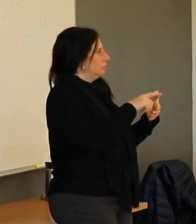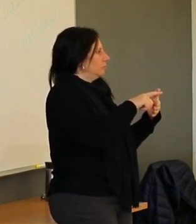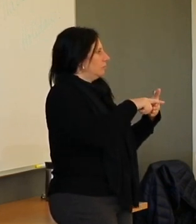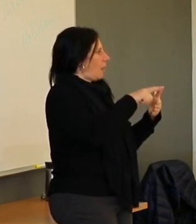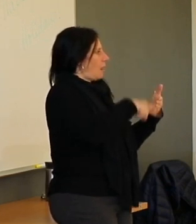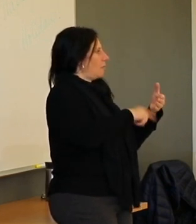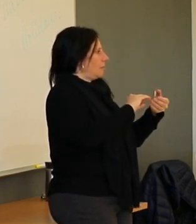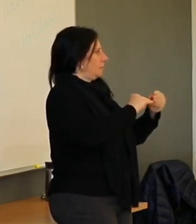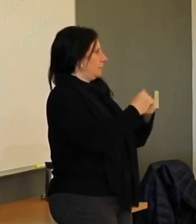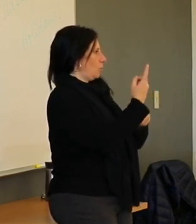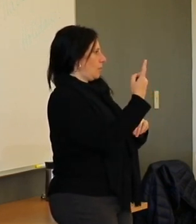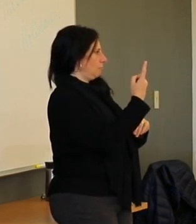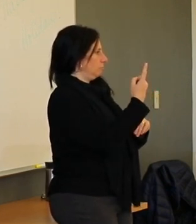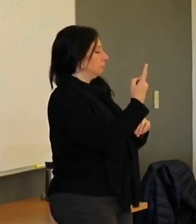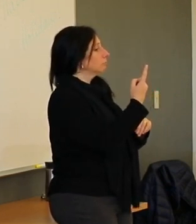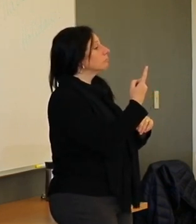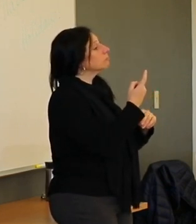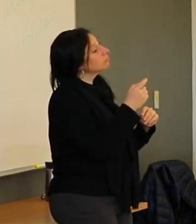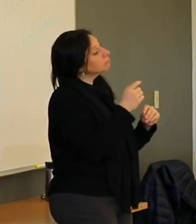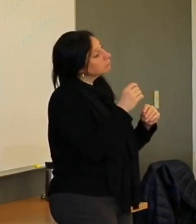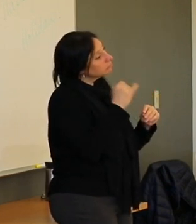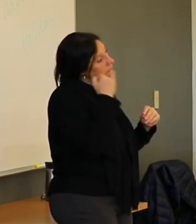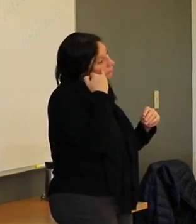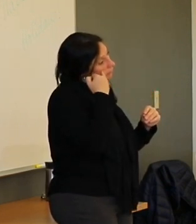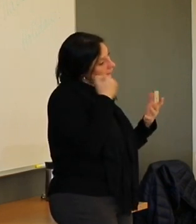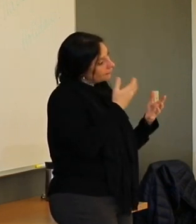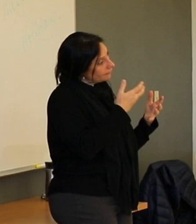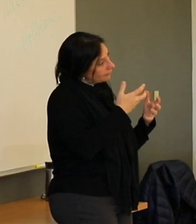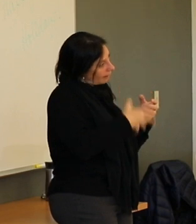If I needed to add more I go back to create new outcome.